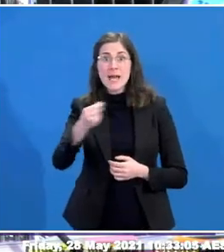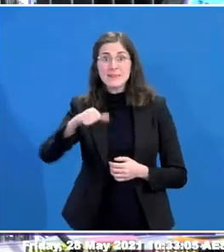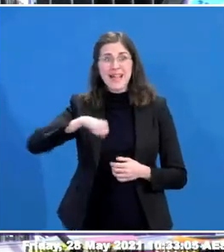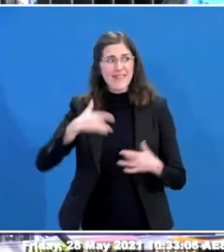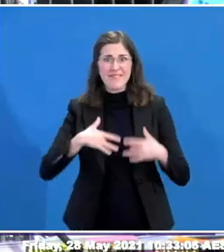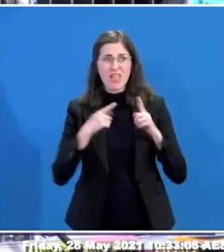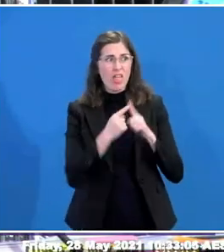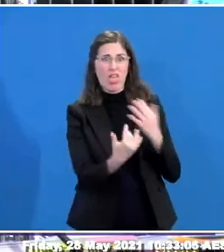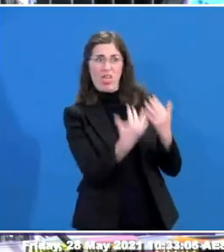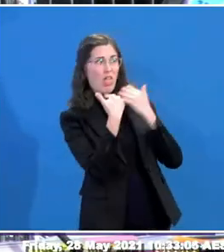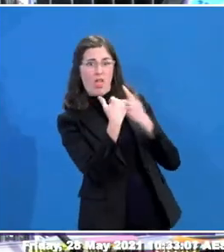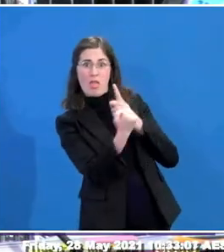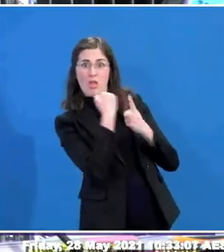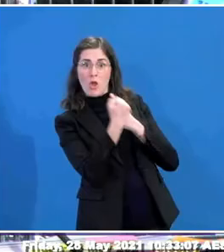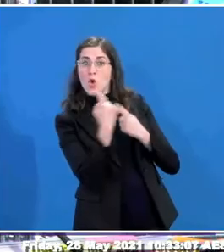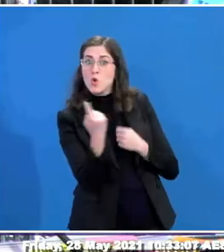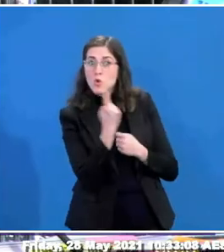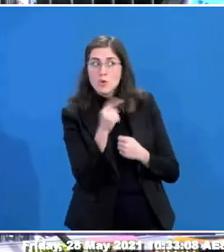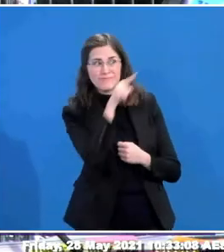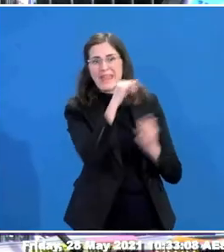But feeling bullied by SP1? Correct.